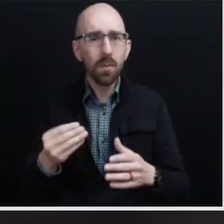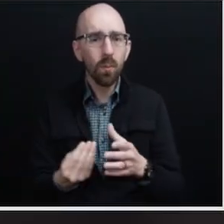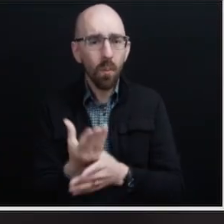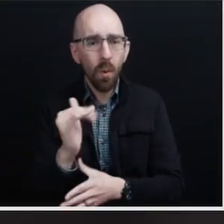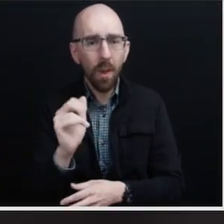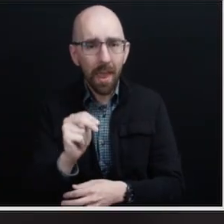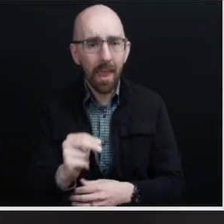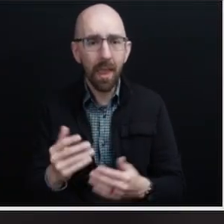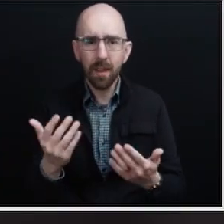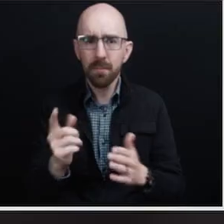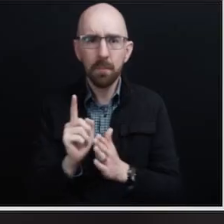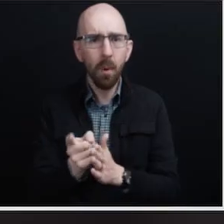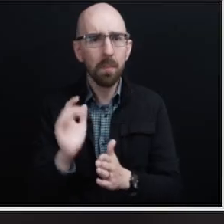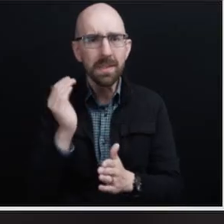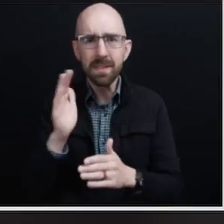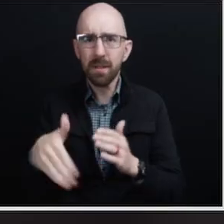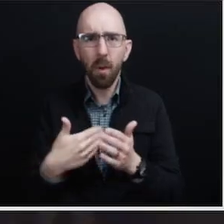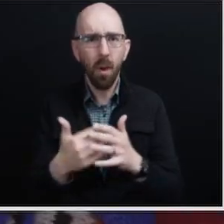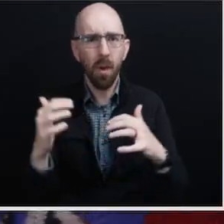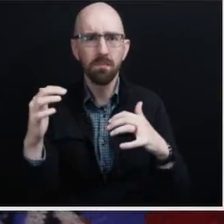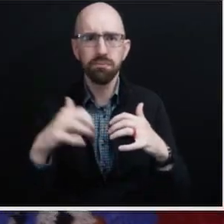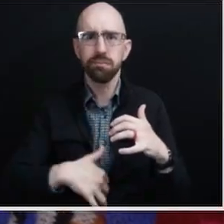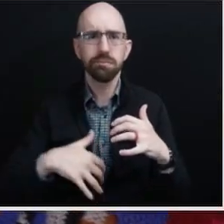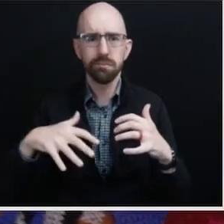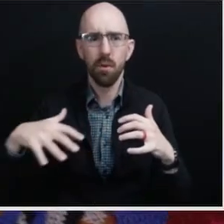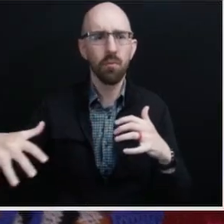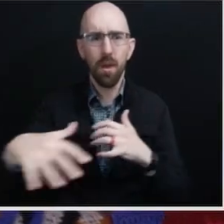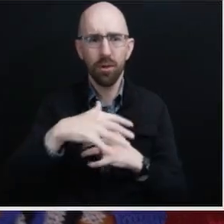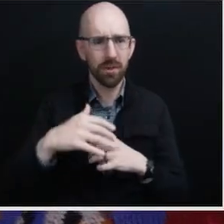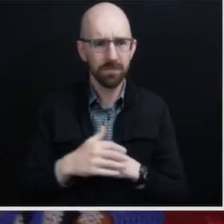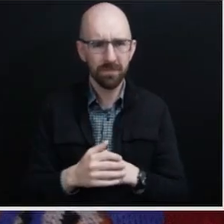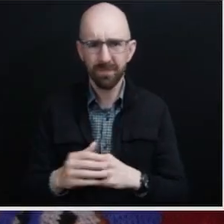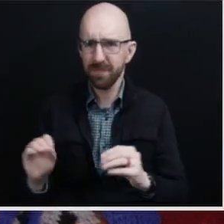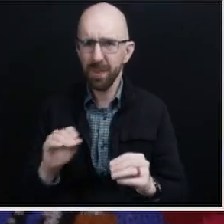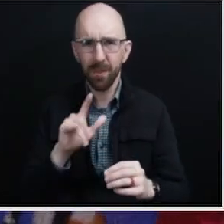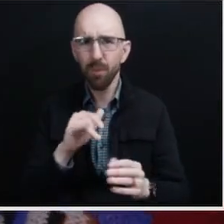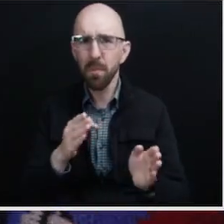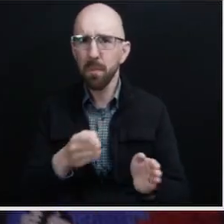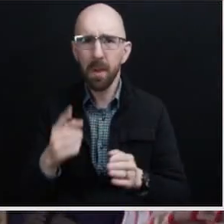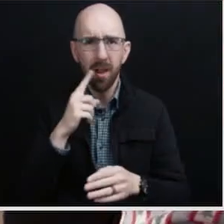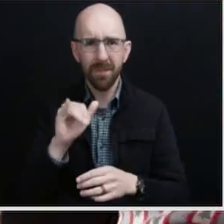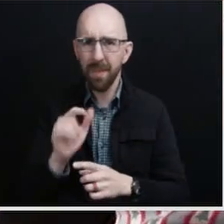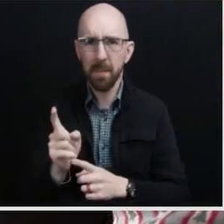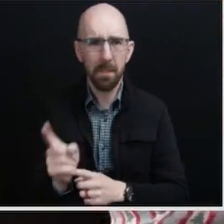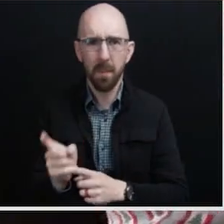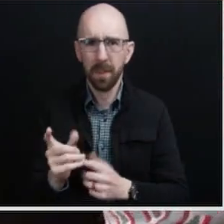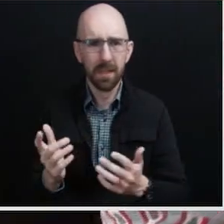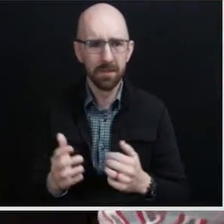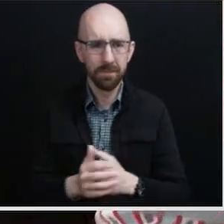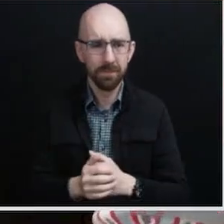seemed to come crashing down around her. Nothing really prepares you for that moment. At just 34,